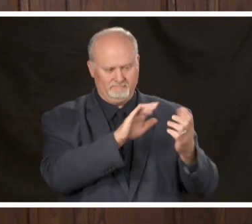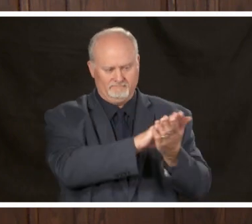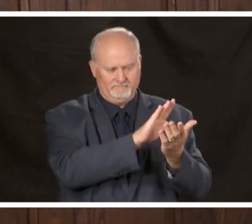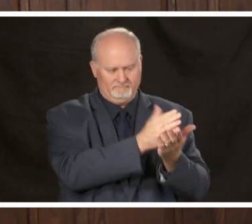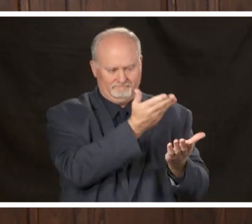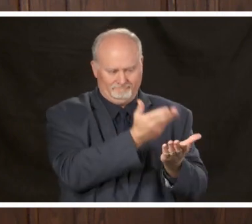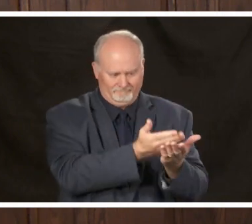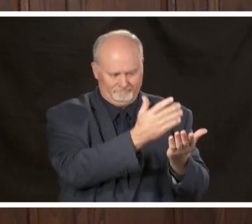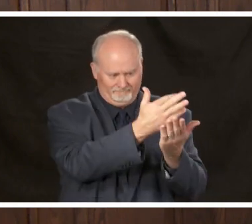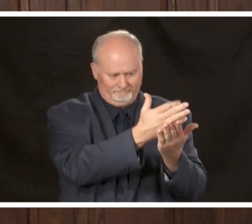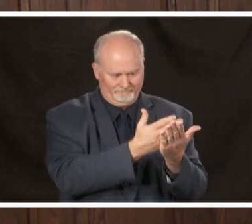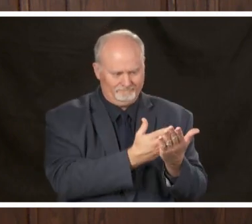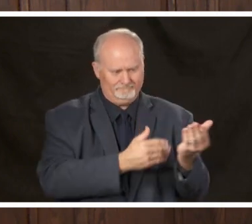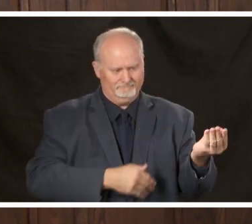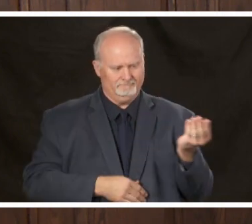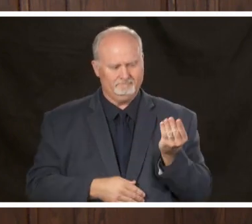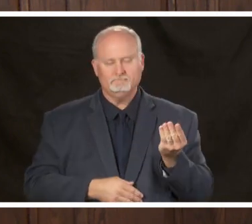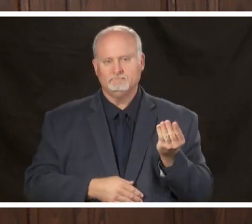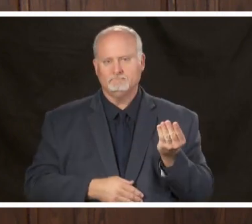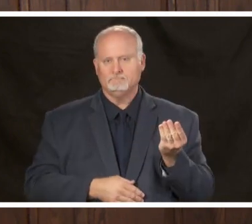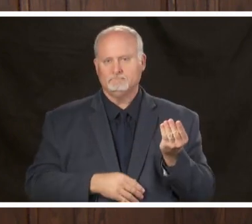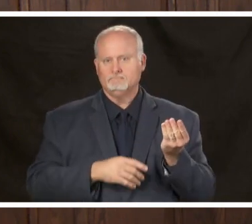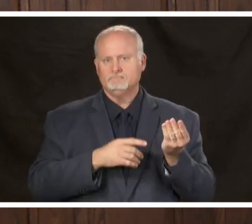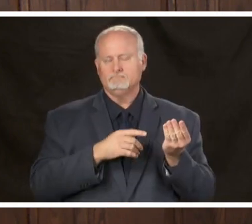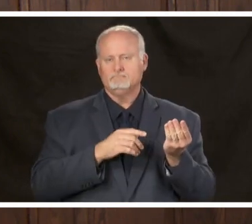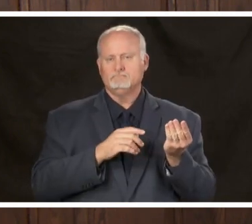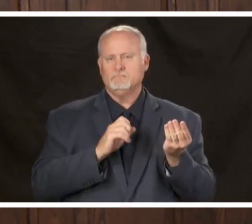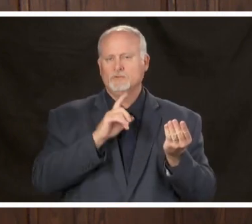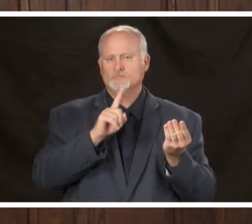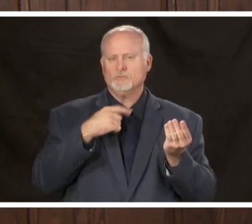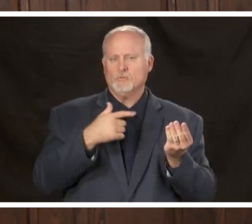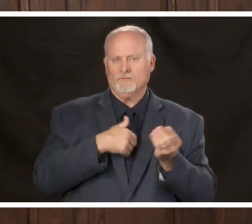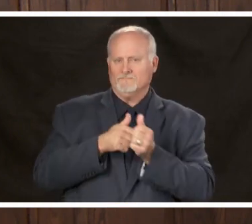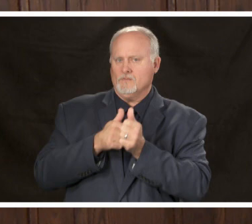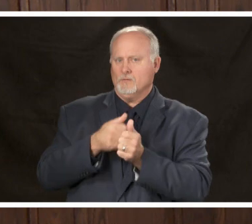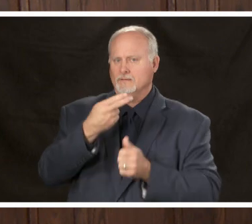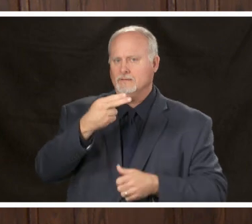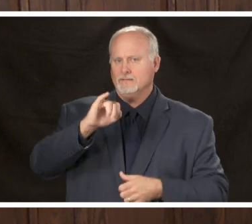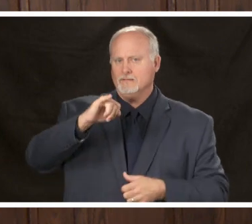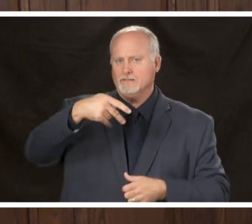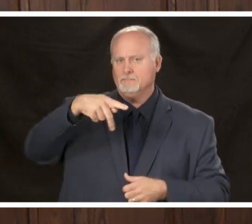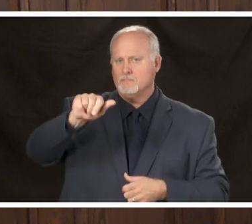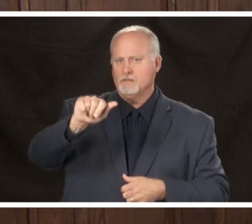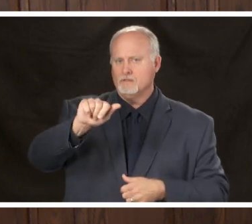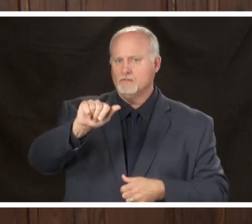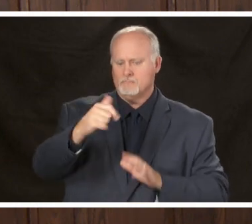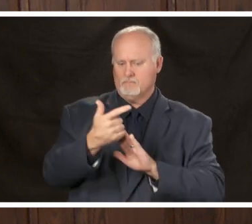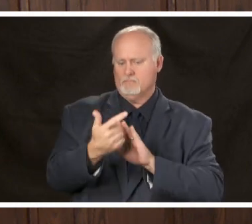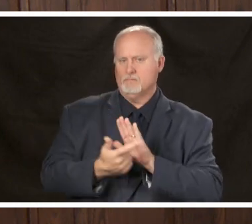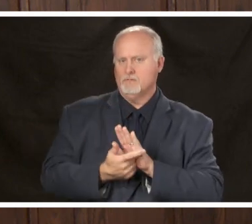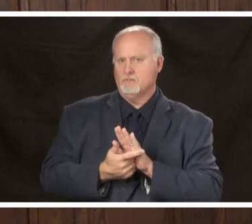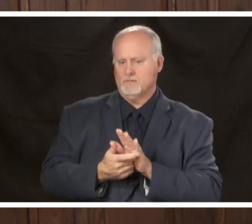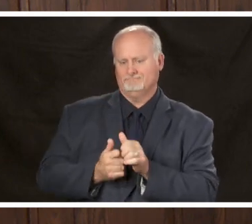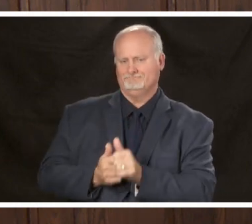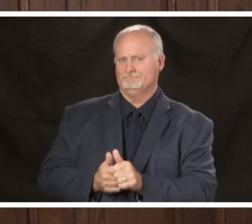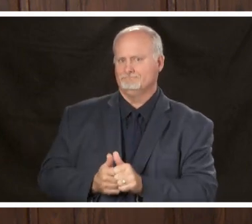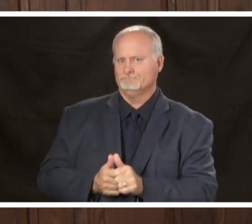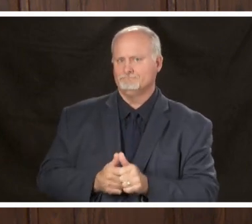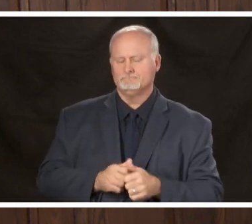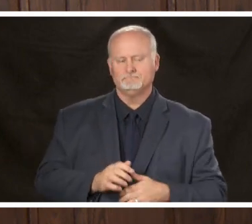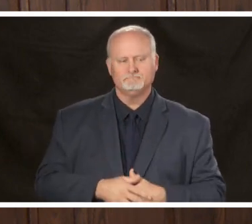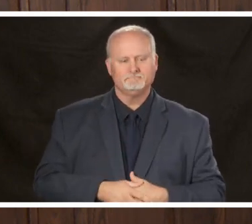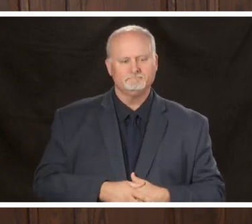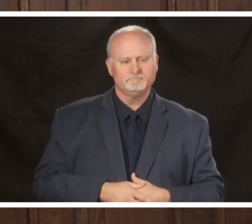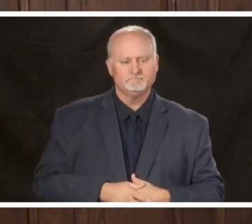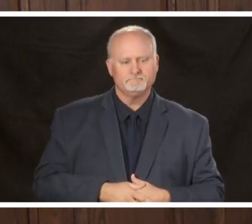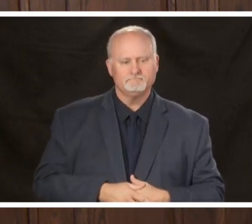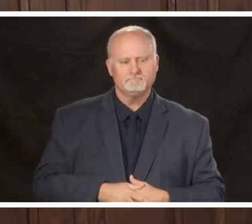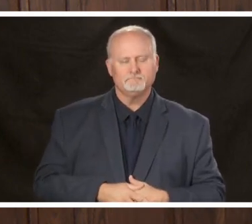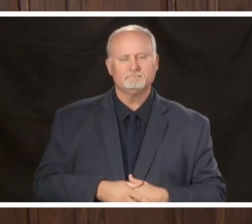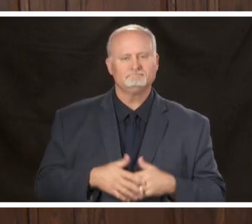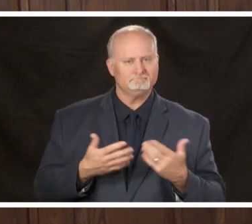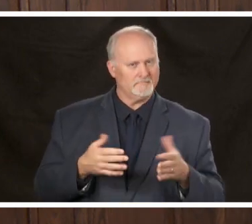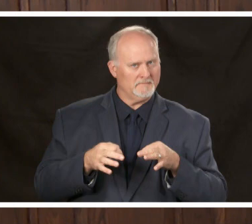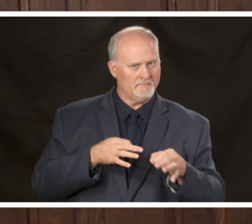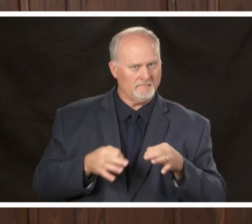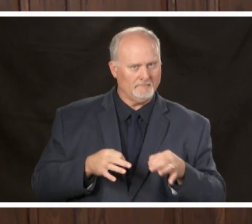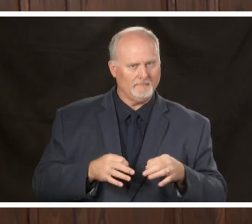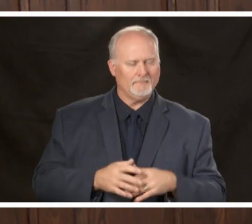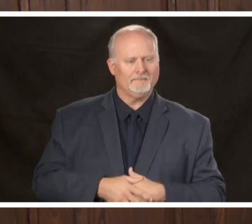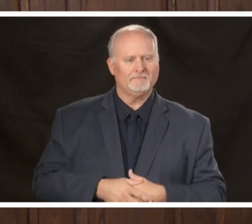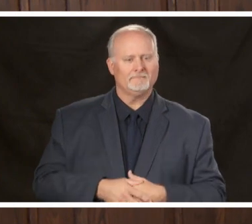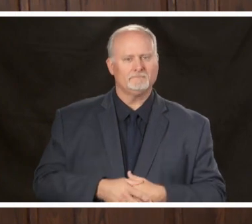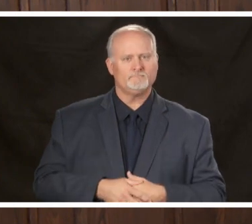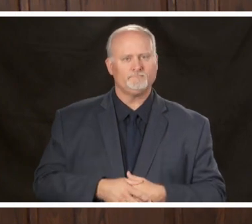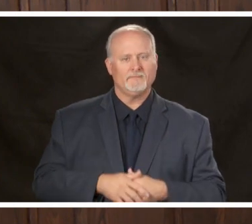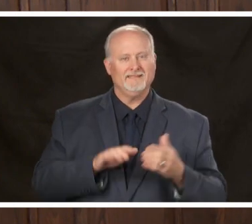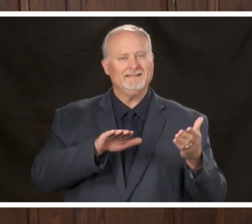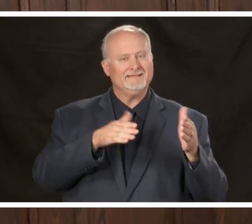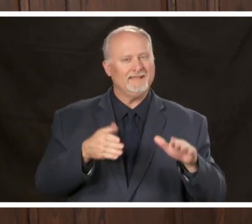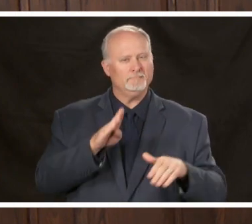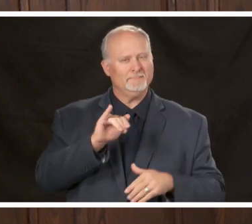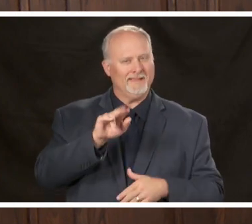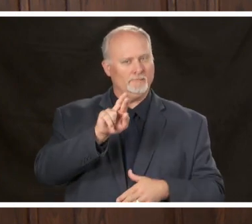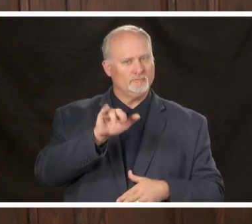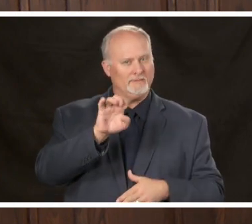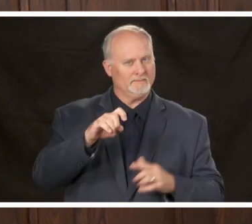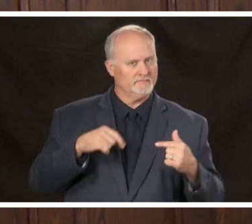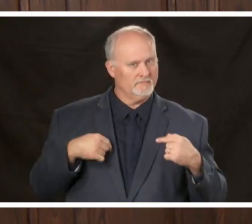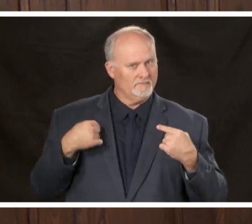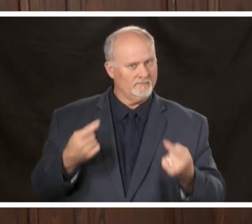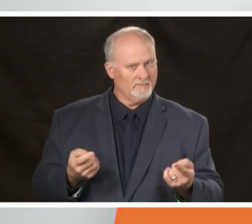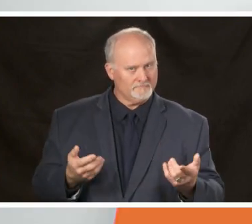we required in order to meet the HIPAA compliance so deaths by race thus far we